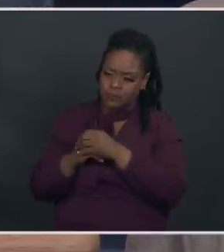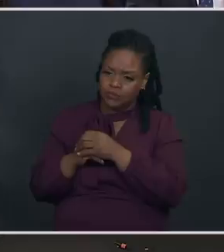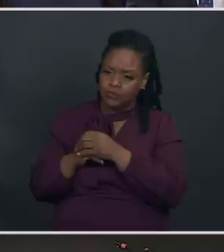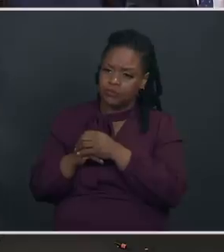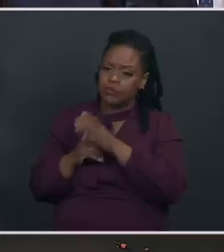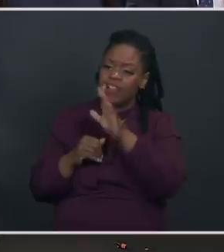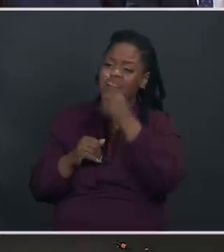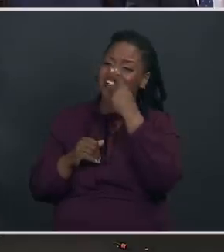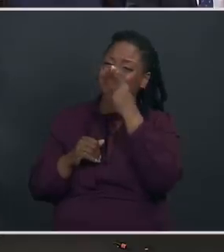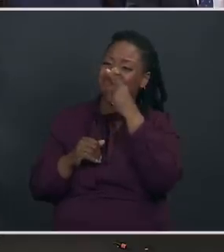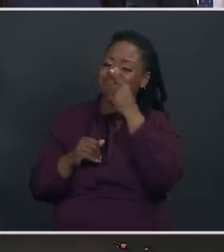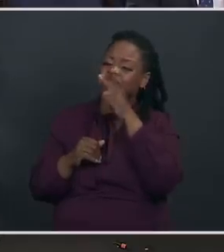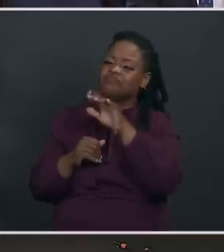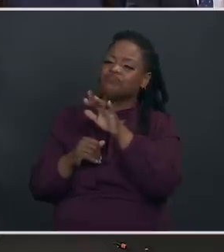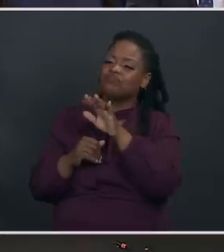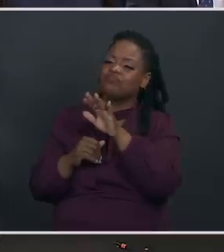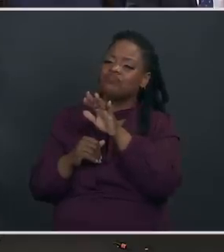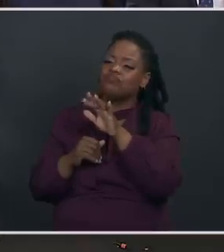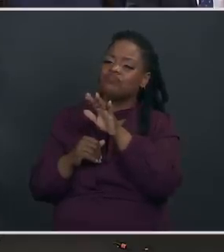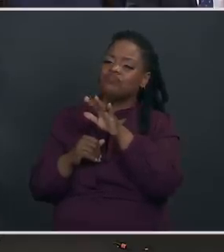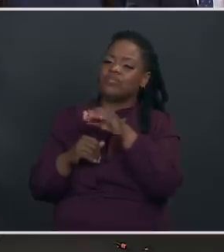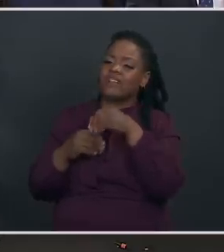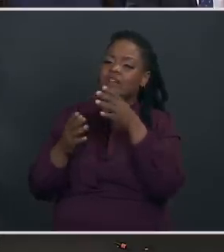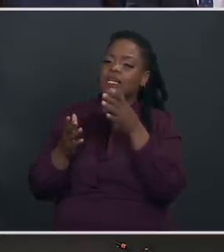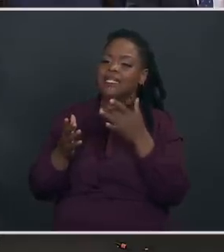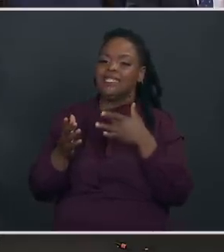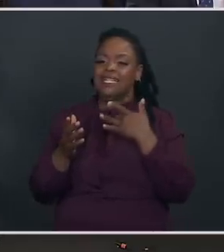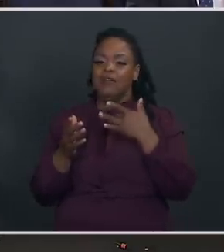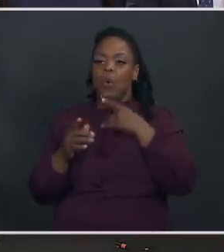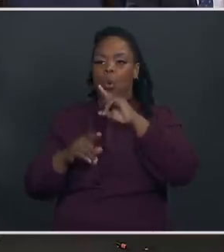when you expect to have the so-called "NDC"